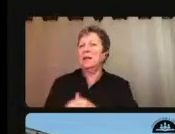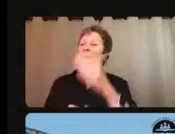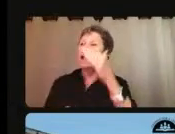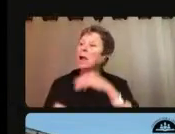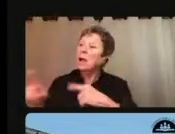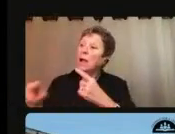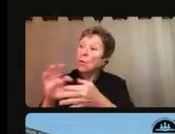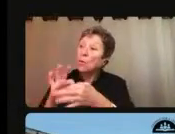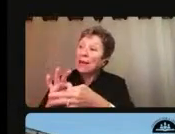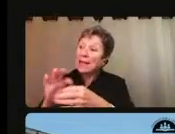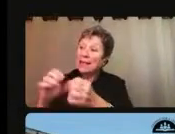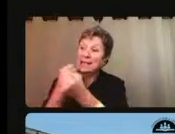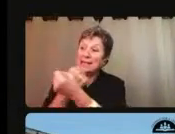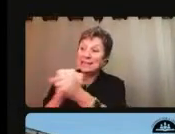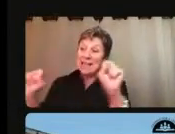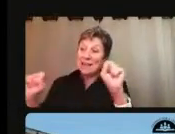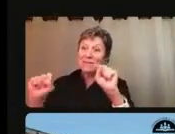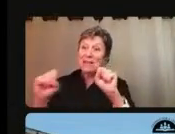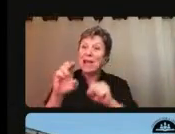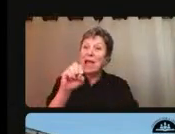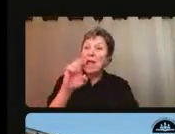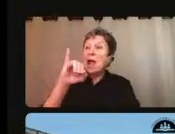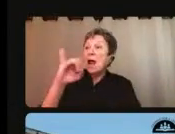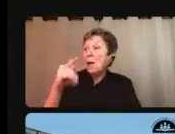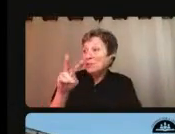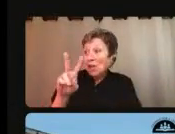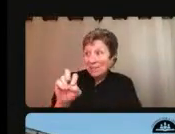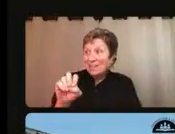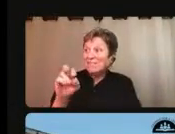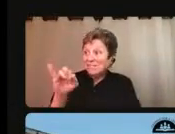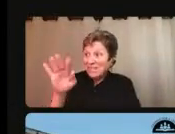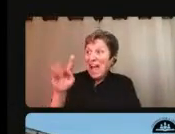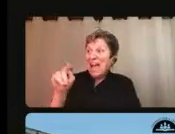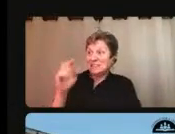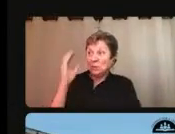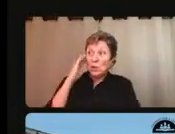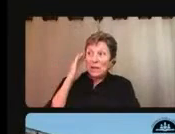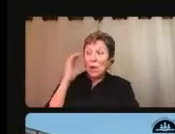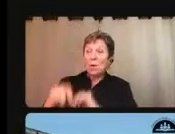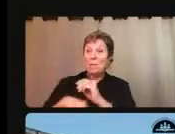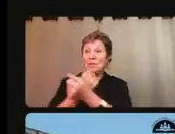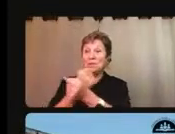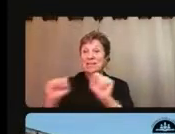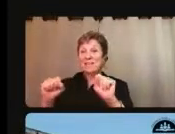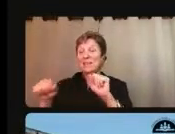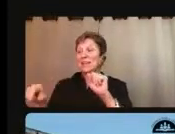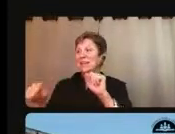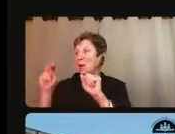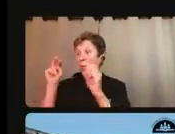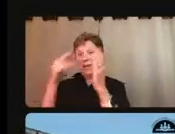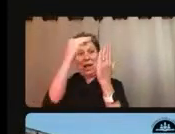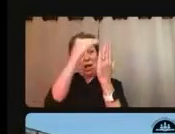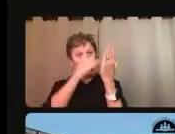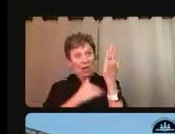THAT'S GOING TO HELP THEIR WELL-BEING BECAUSE THEY KNOW THEY'VE ACCOMPLISHED SOMETHING